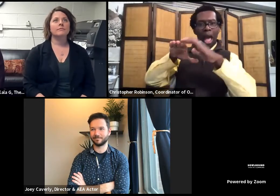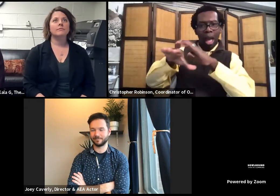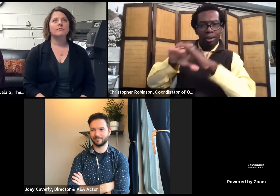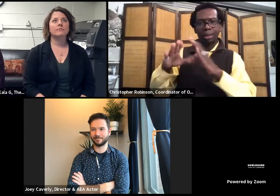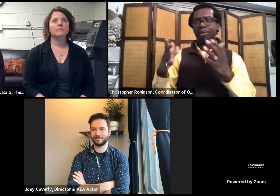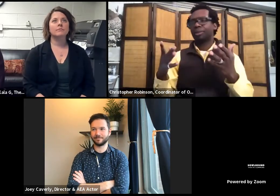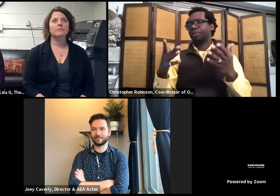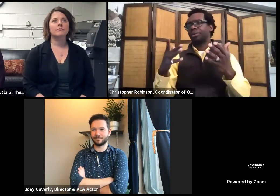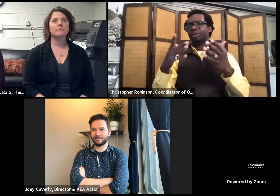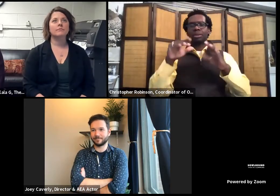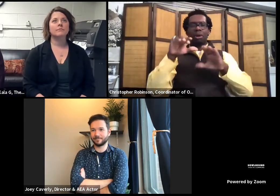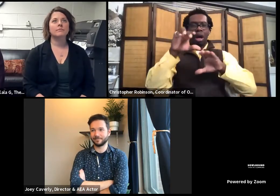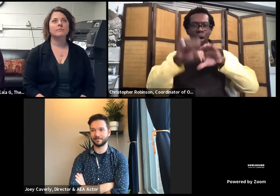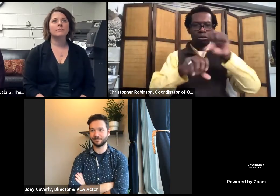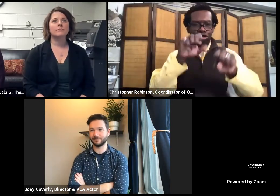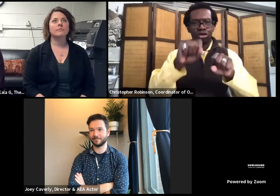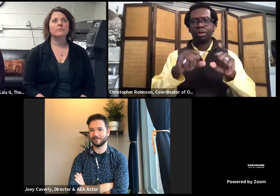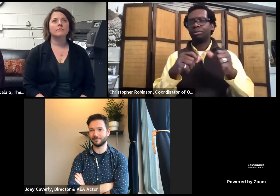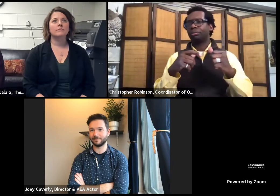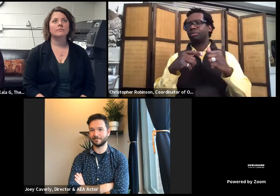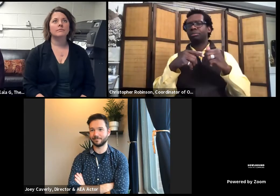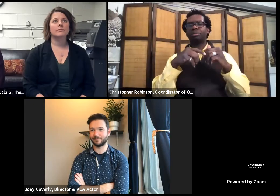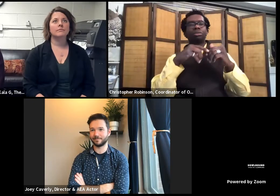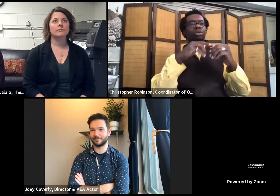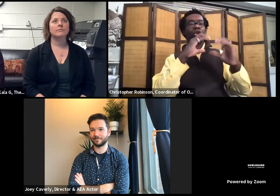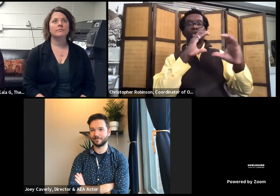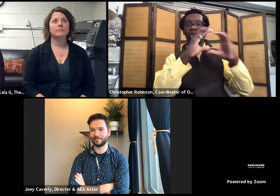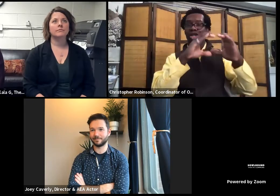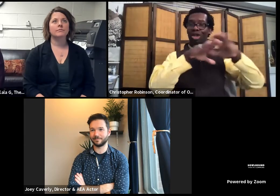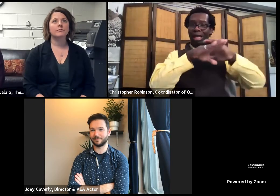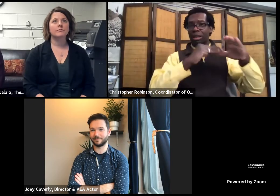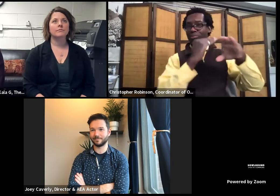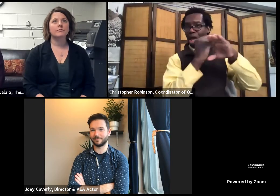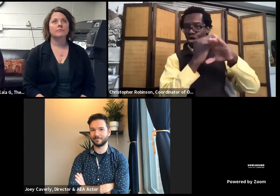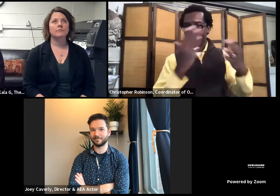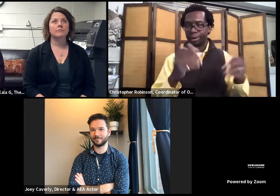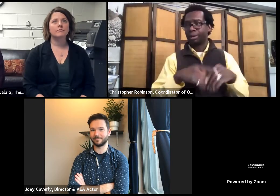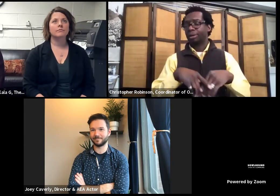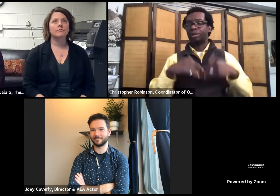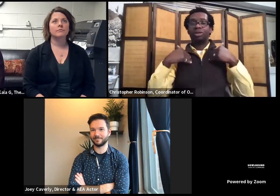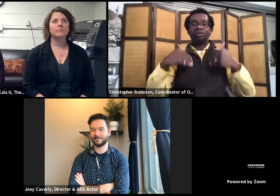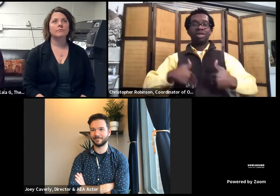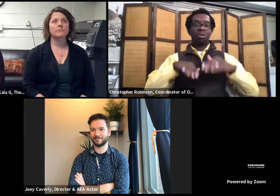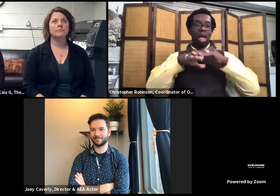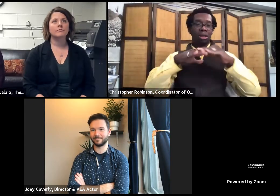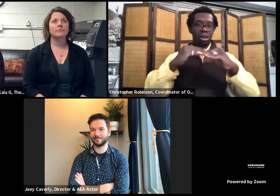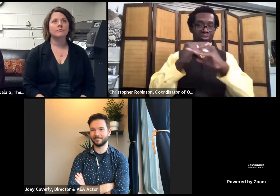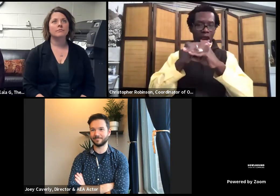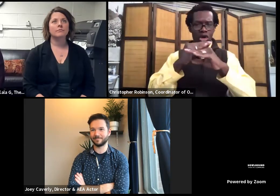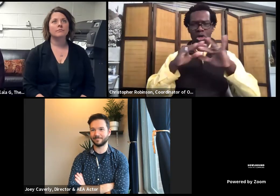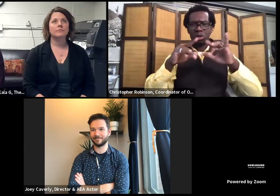at the universities and we're gonna talk about communication access and barriers,